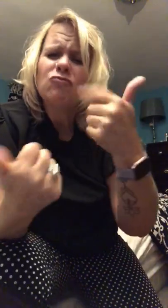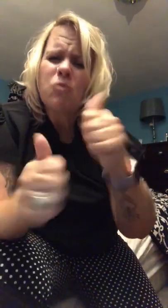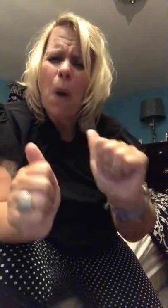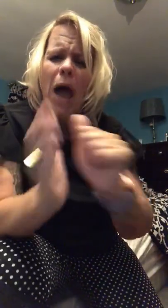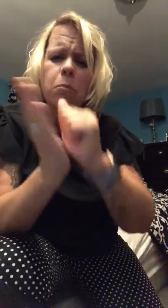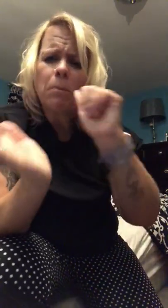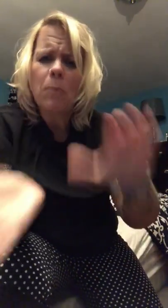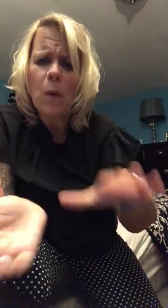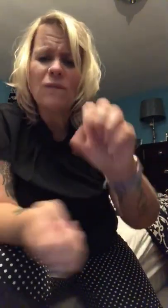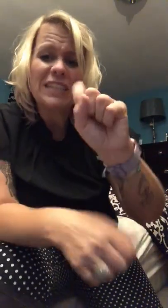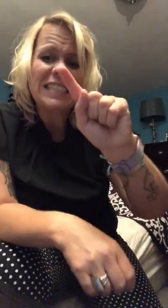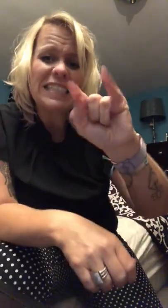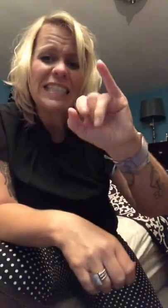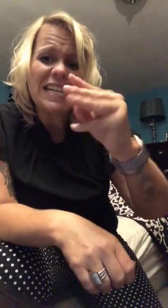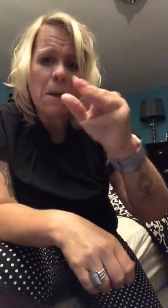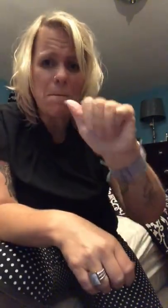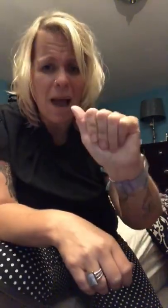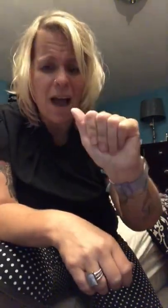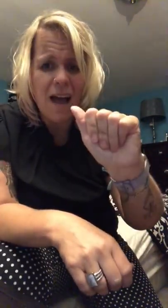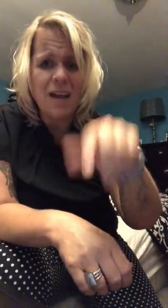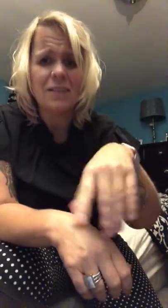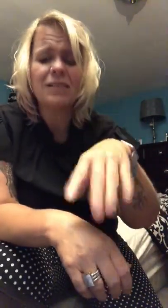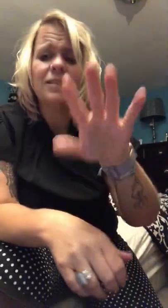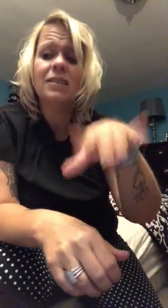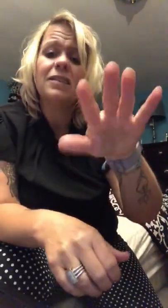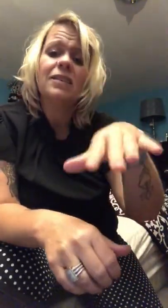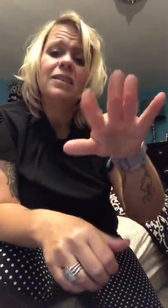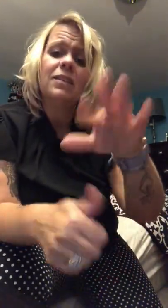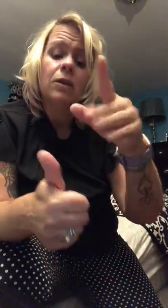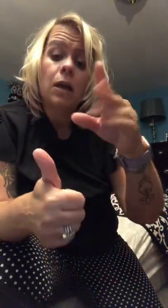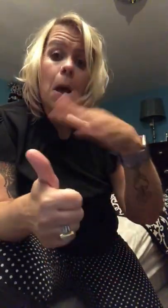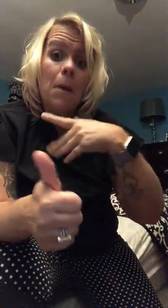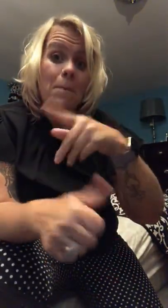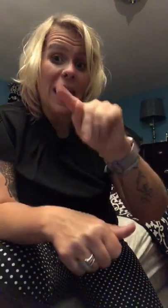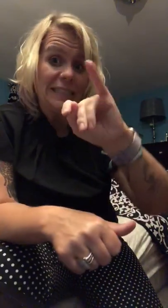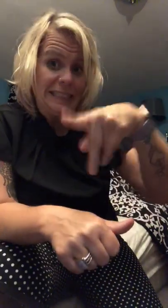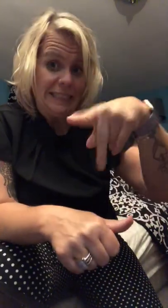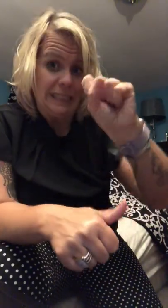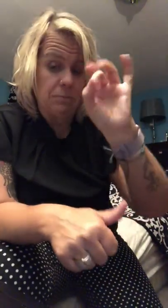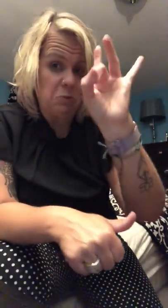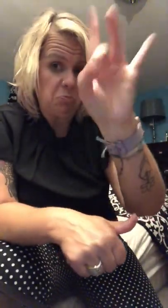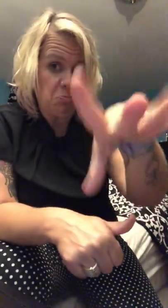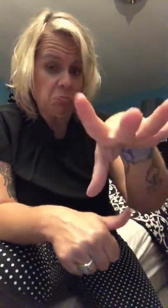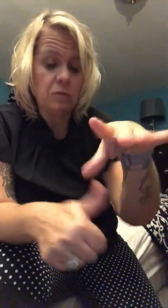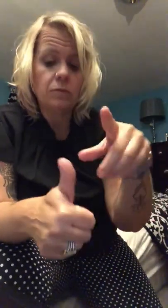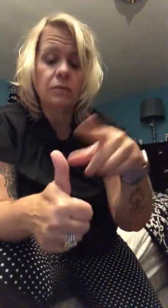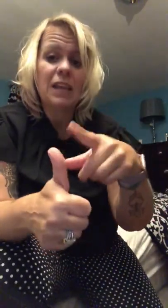Try to remove the stigma. I'm going to give you my tips...